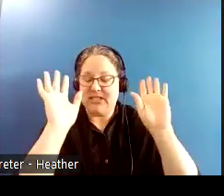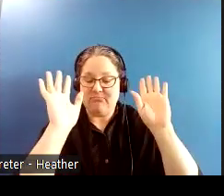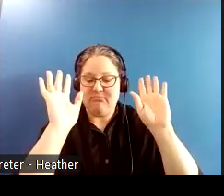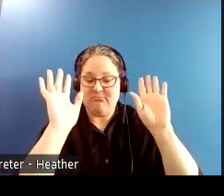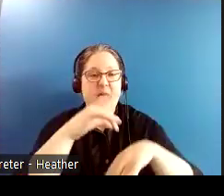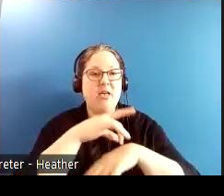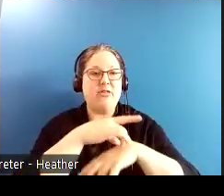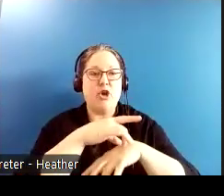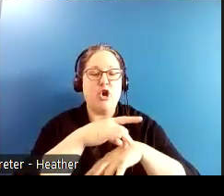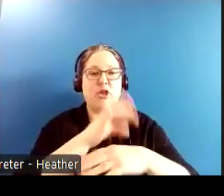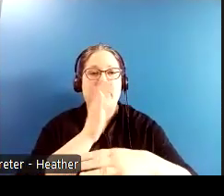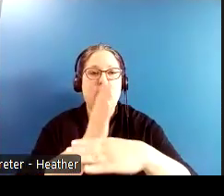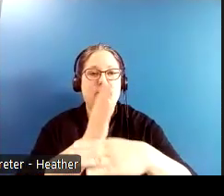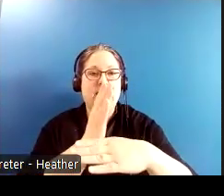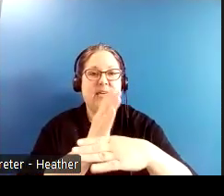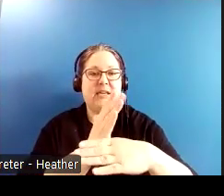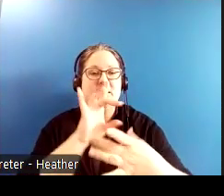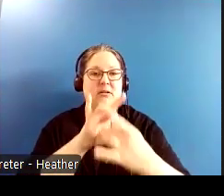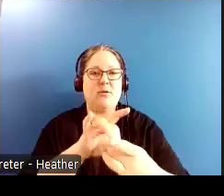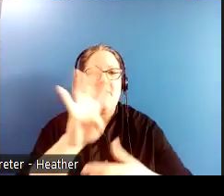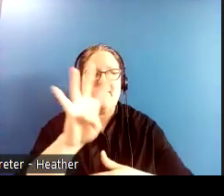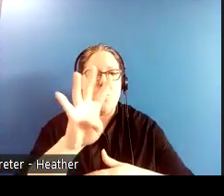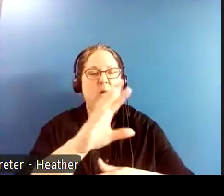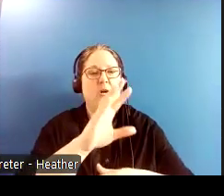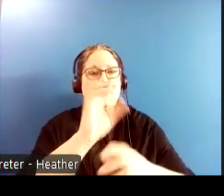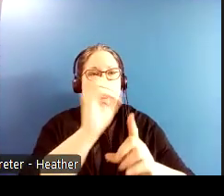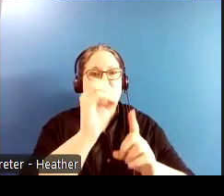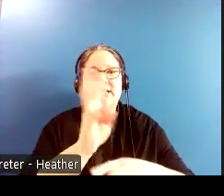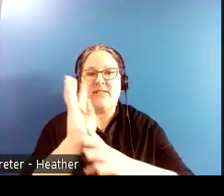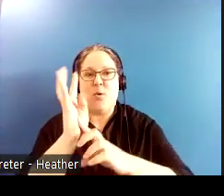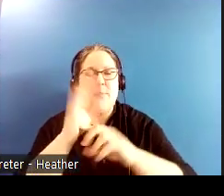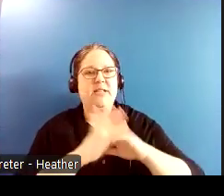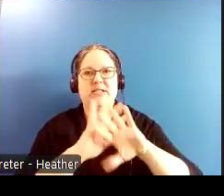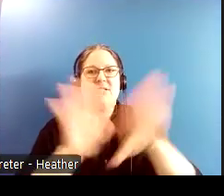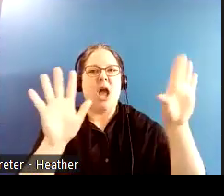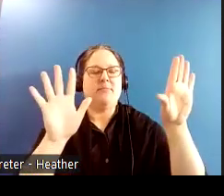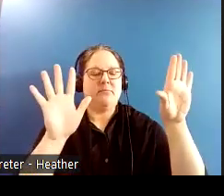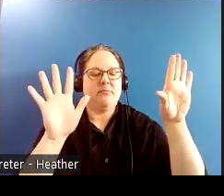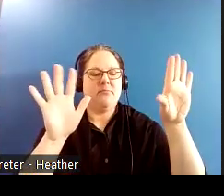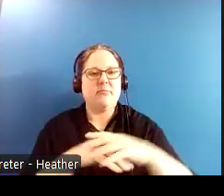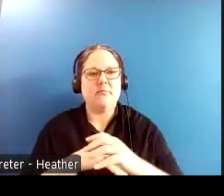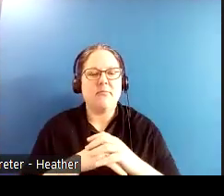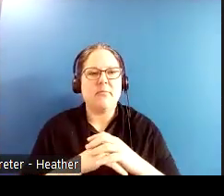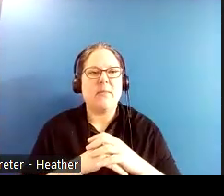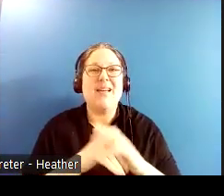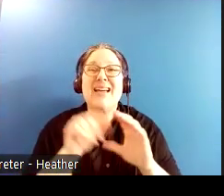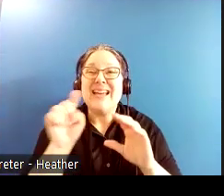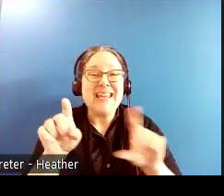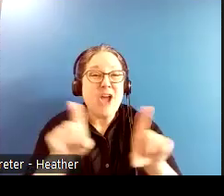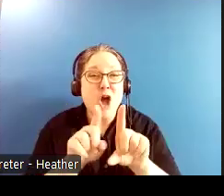mean linking it to 4° and about 4 minutes. Um so he he does he also puts together a table